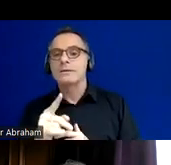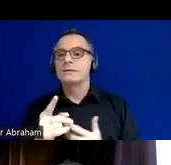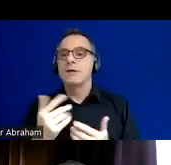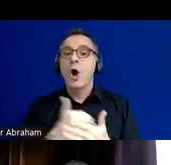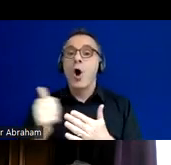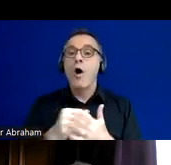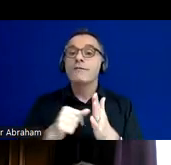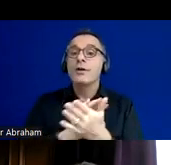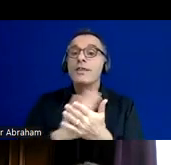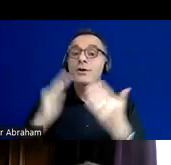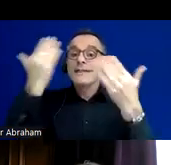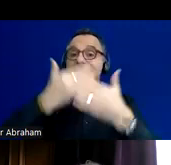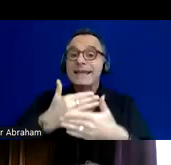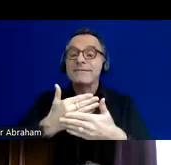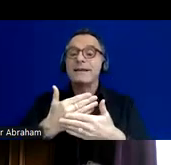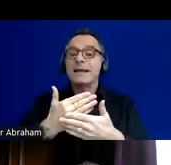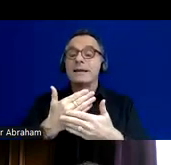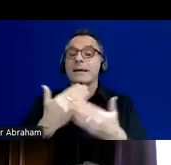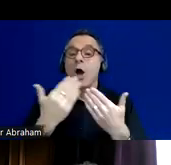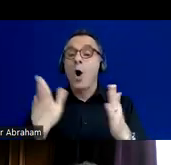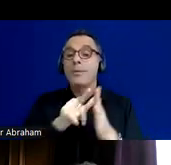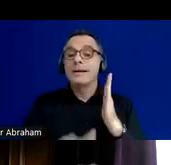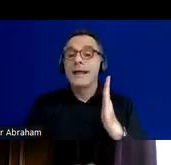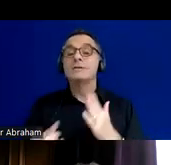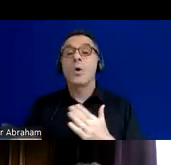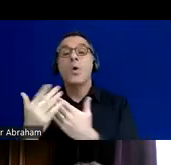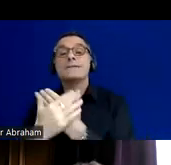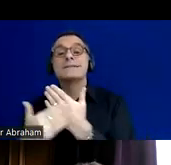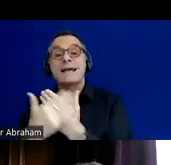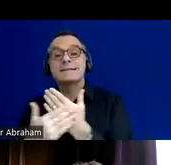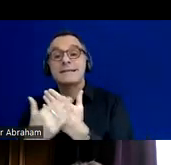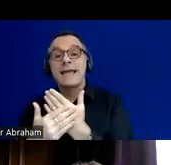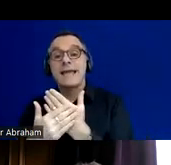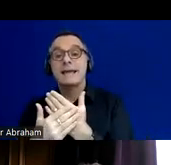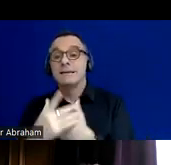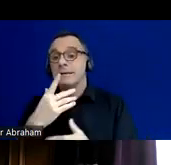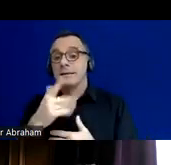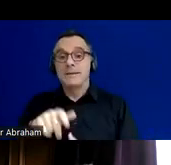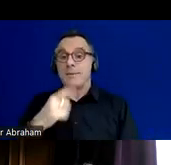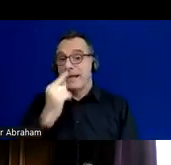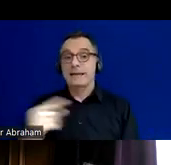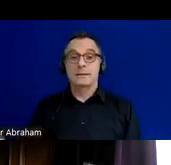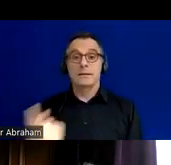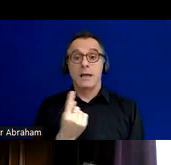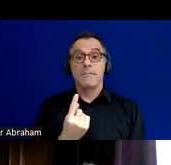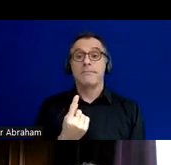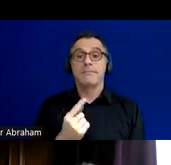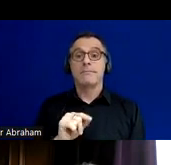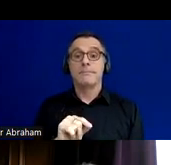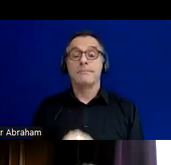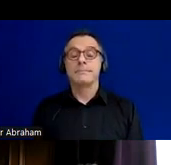open late, or on a Saturday, and hope that people who don't manage mid-week can come along. Some of